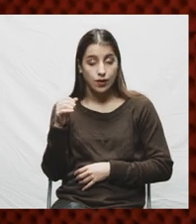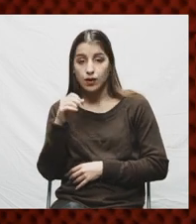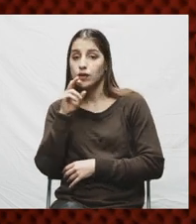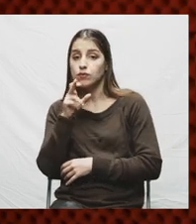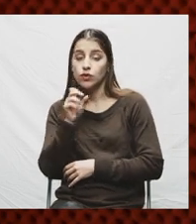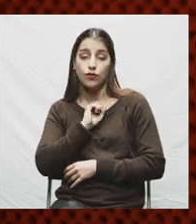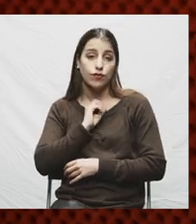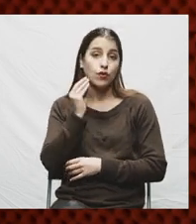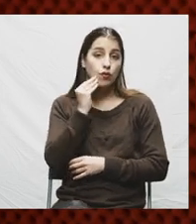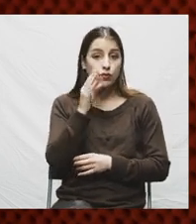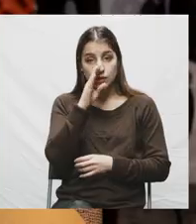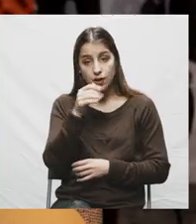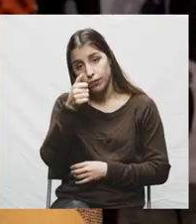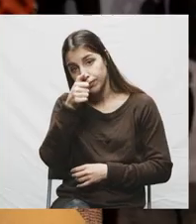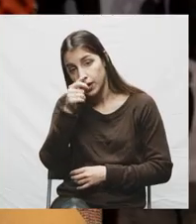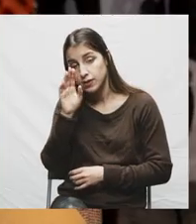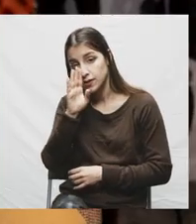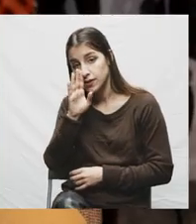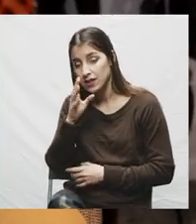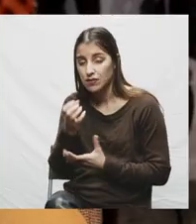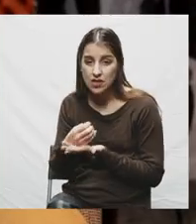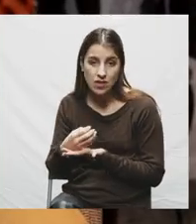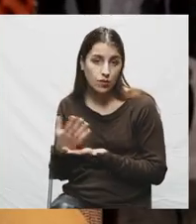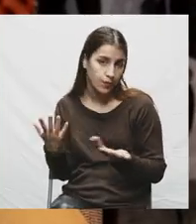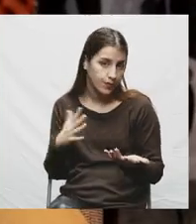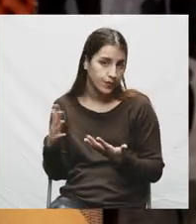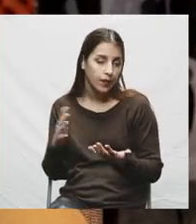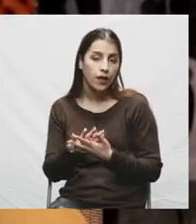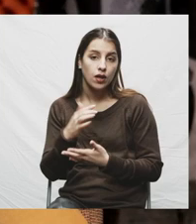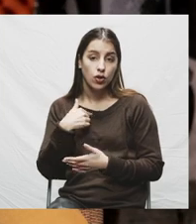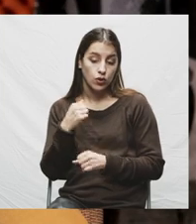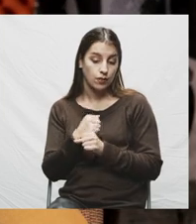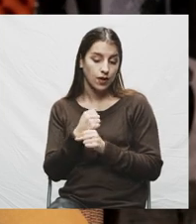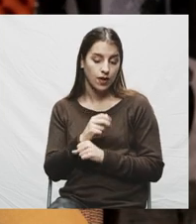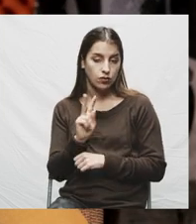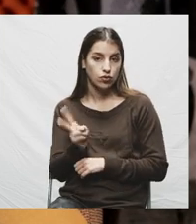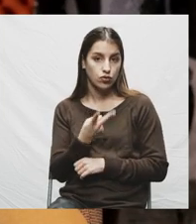truly fulfill me or I get a bit lost… well. I used these two works going on simultaneously,